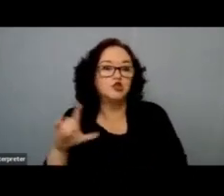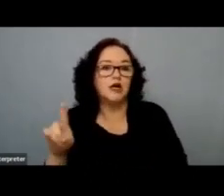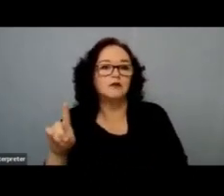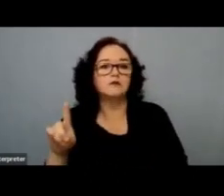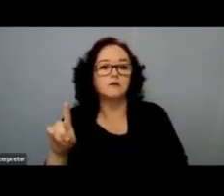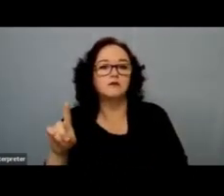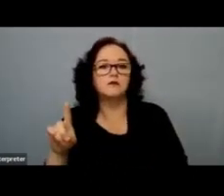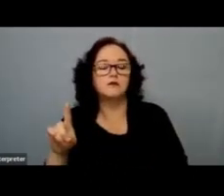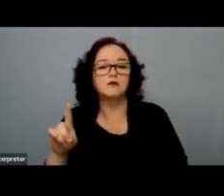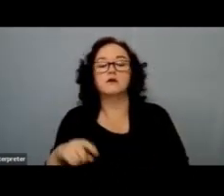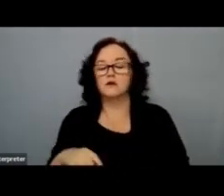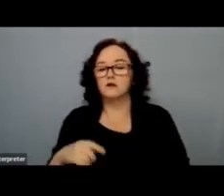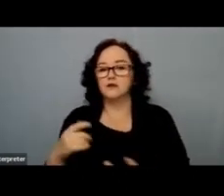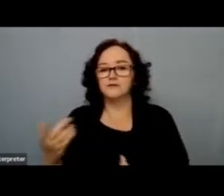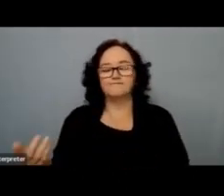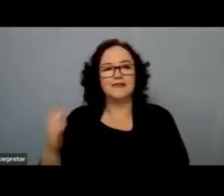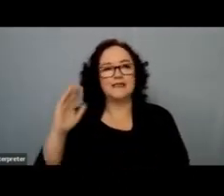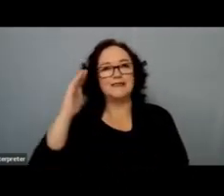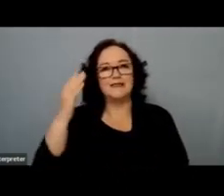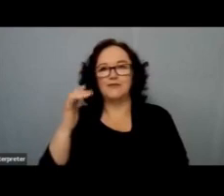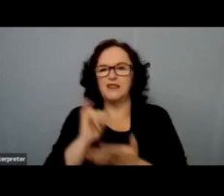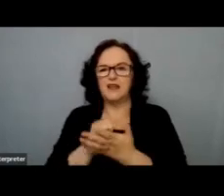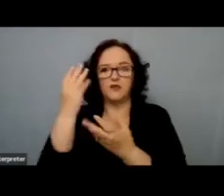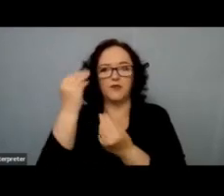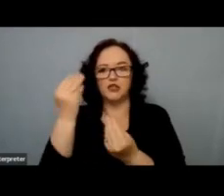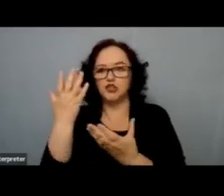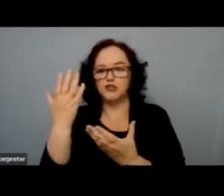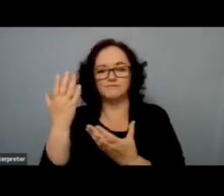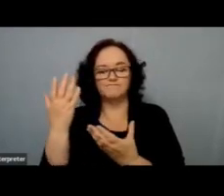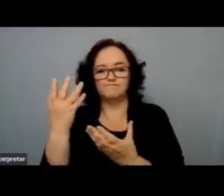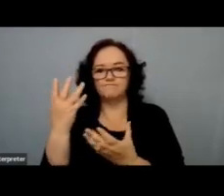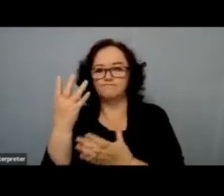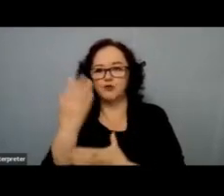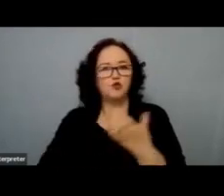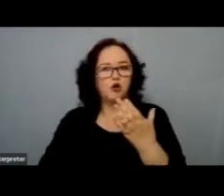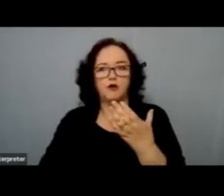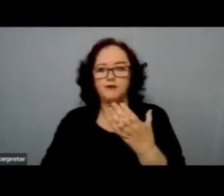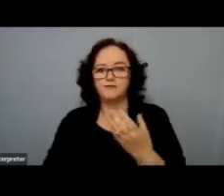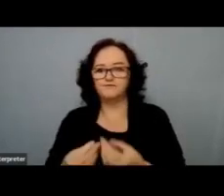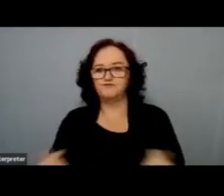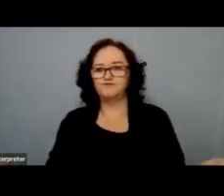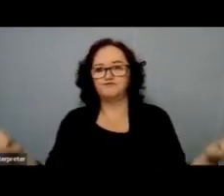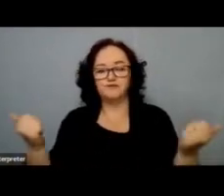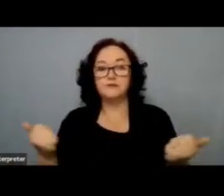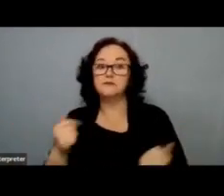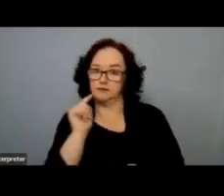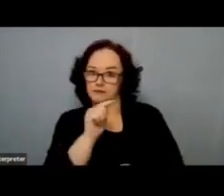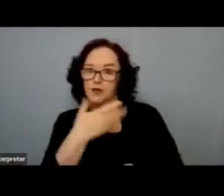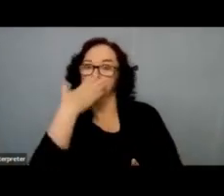lost over time that that information is lost over time. So this is a good form to be putting inside the child welfare